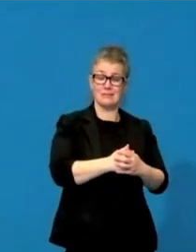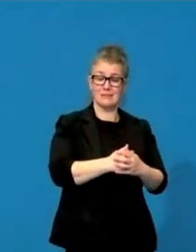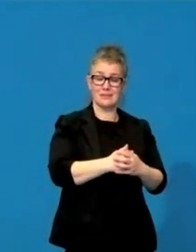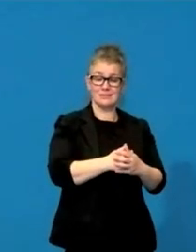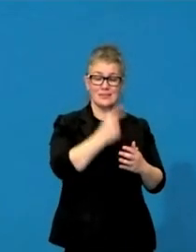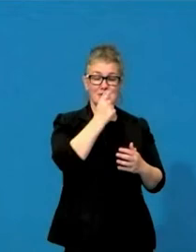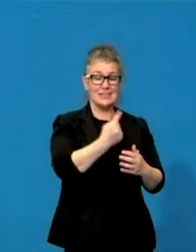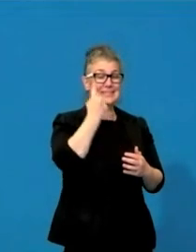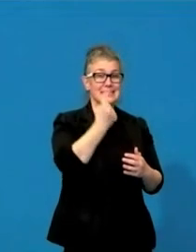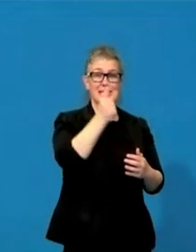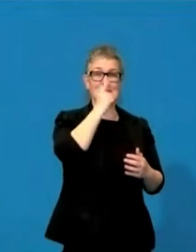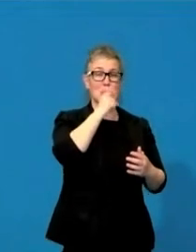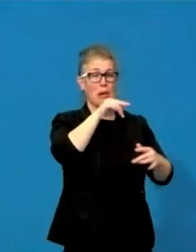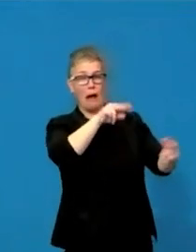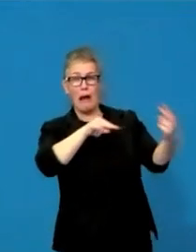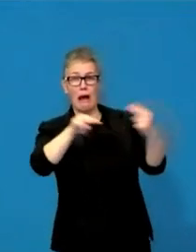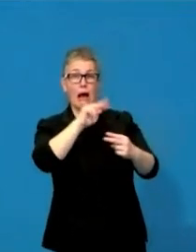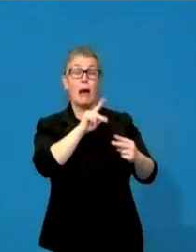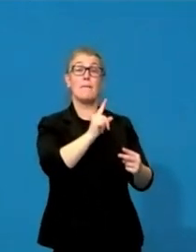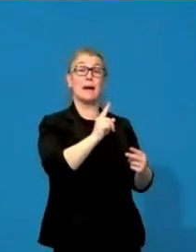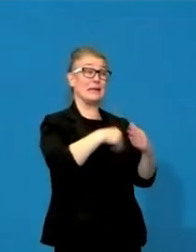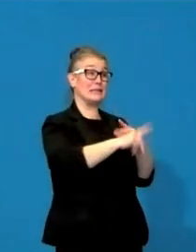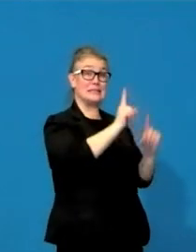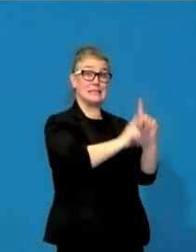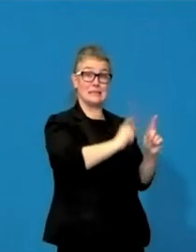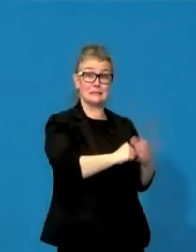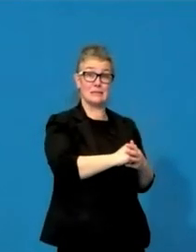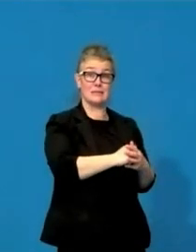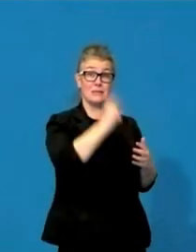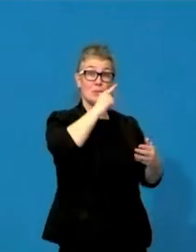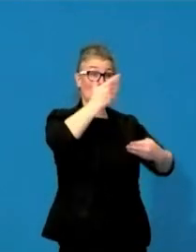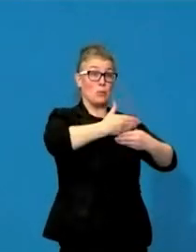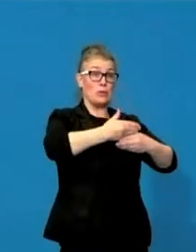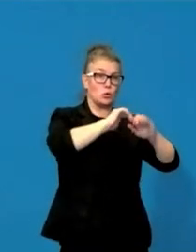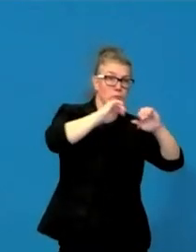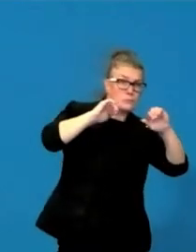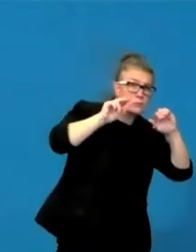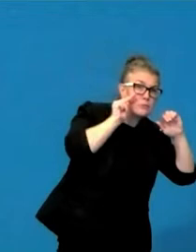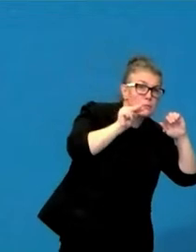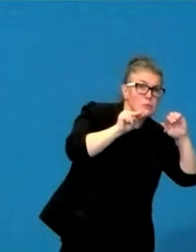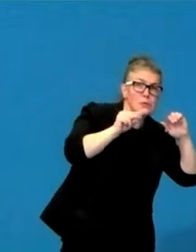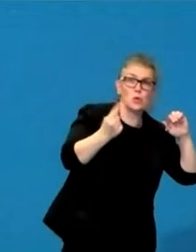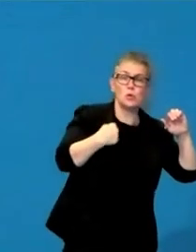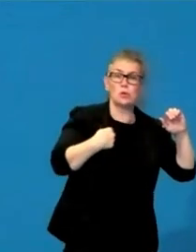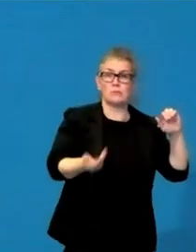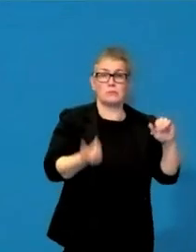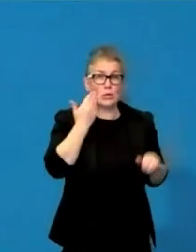kids. You go to the city, people looking through windows looking at it, you know, looking at you and stuff like that. You don't what you need in the city.